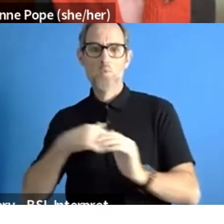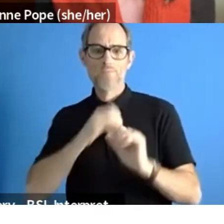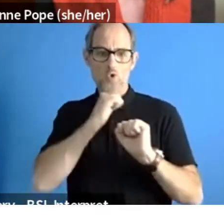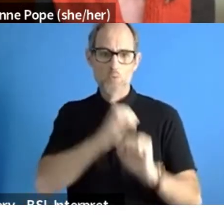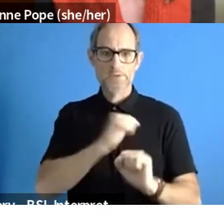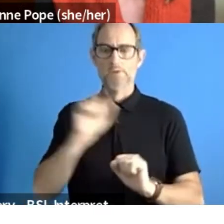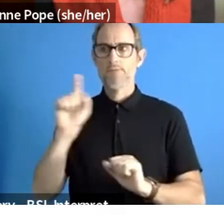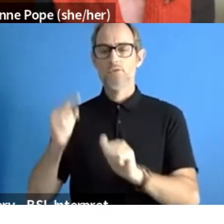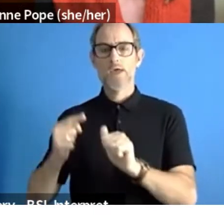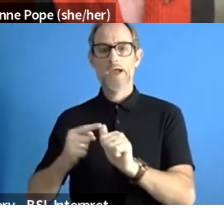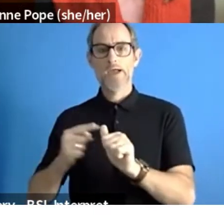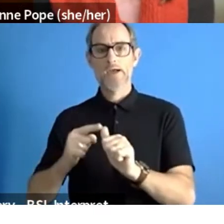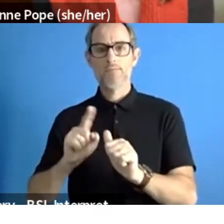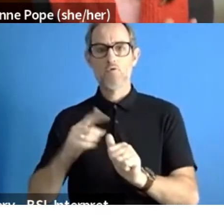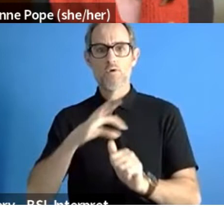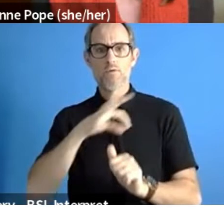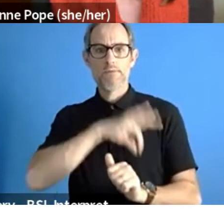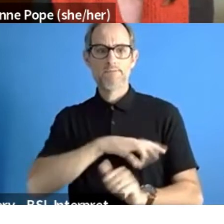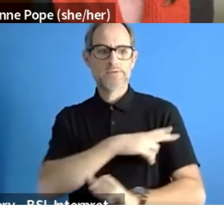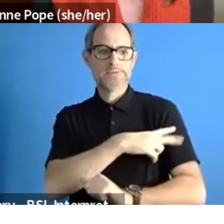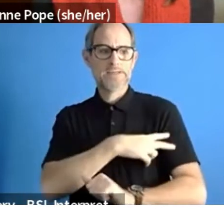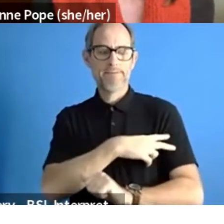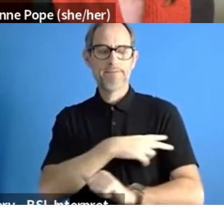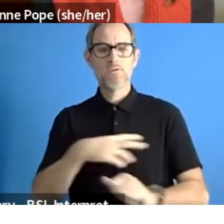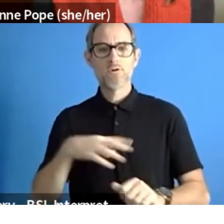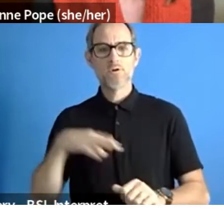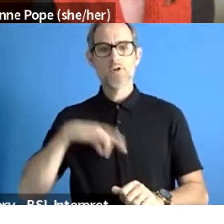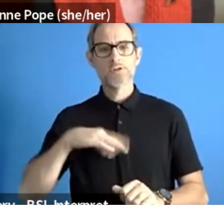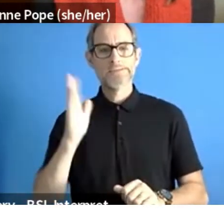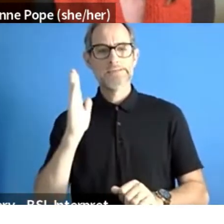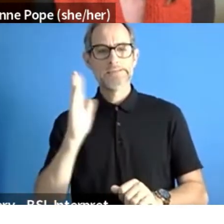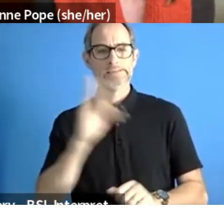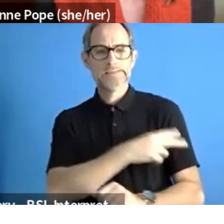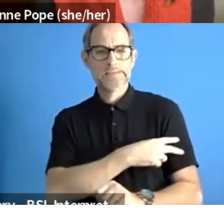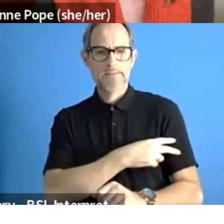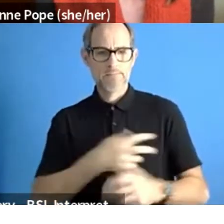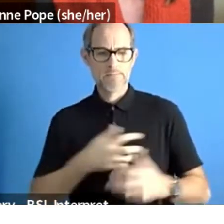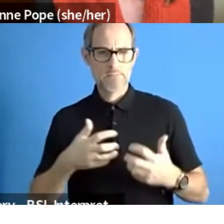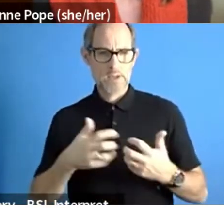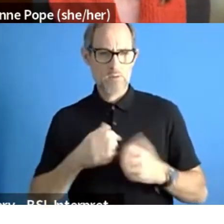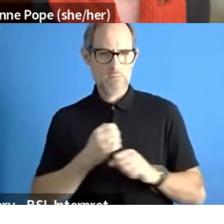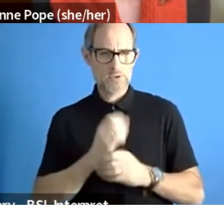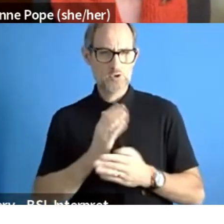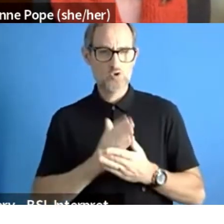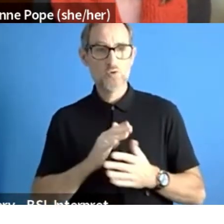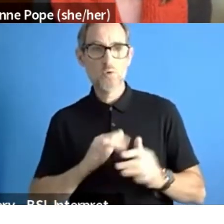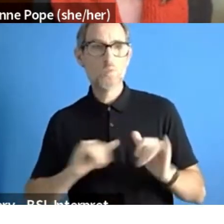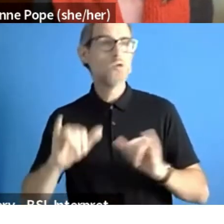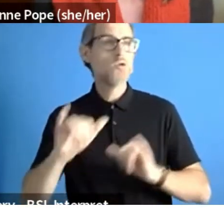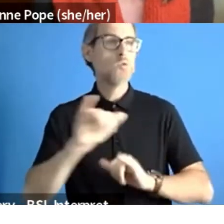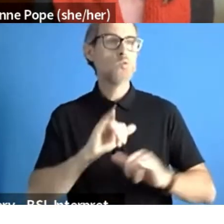looking for was something that was accessibility compliant. Step one was